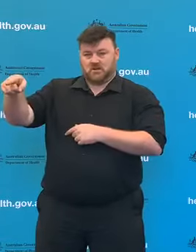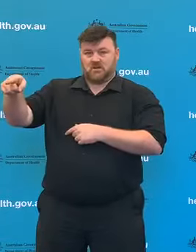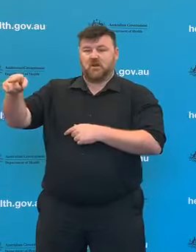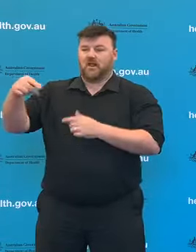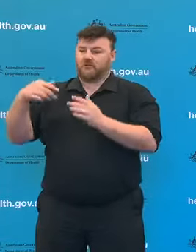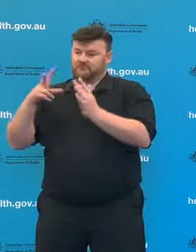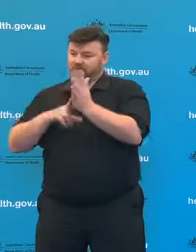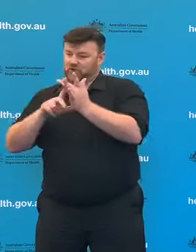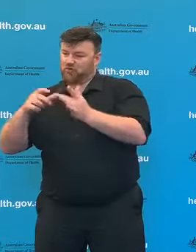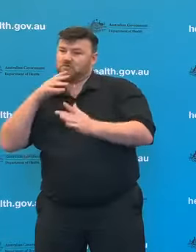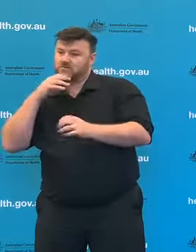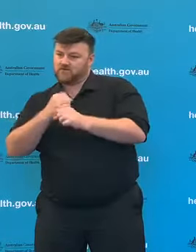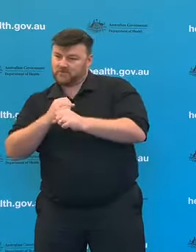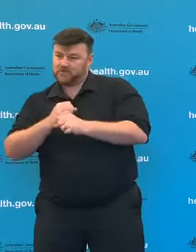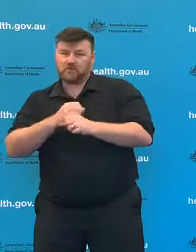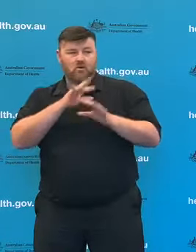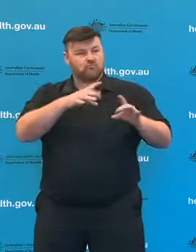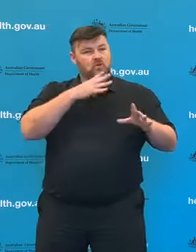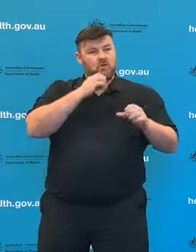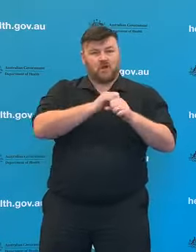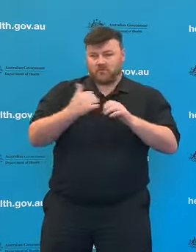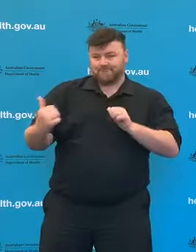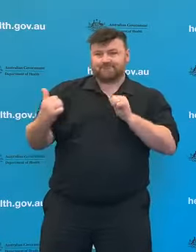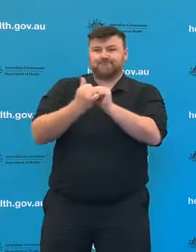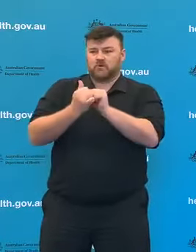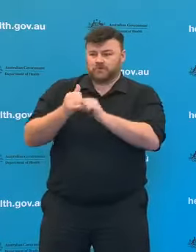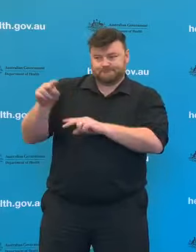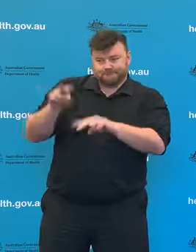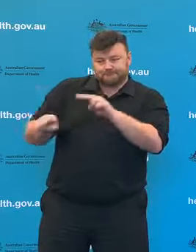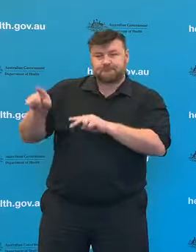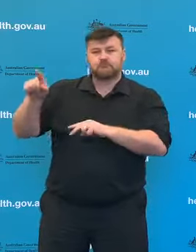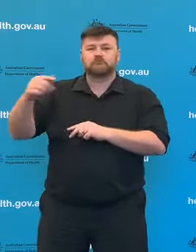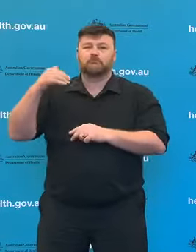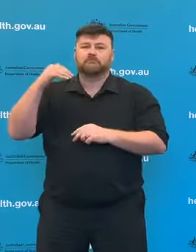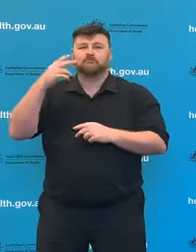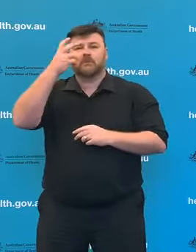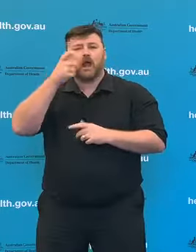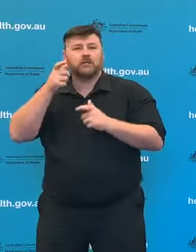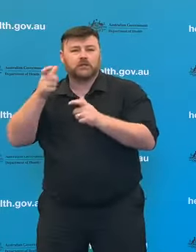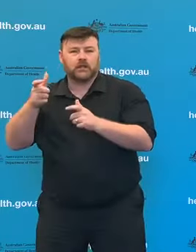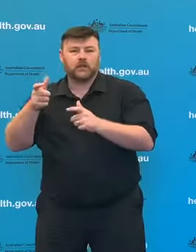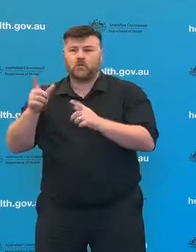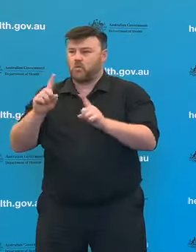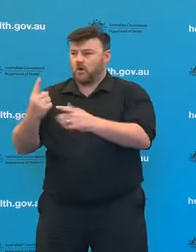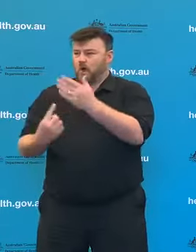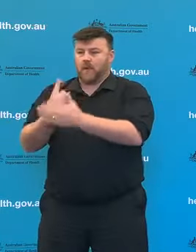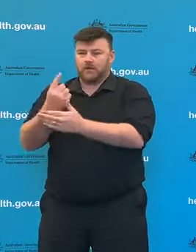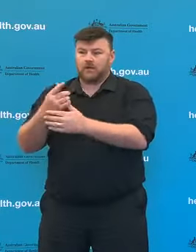Government to oversee what was happening in the responses in all the facilities where COVID-19